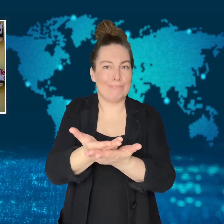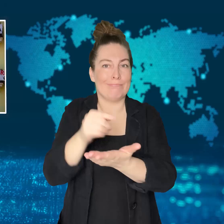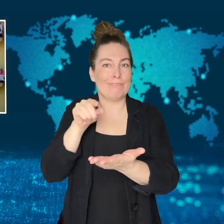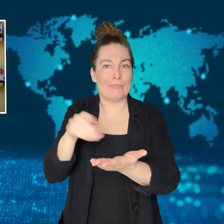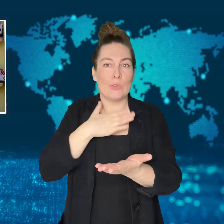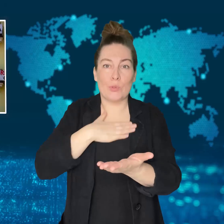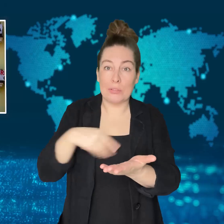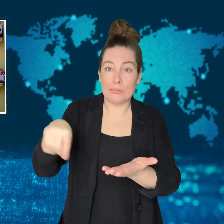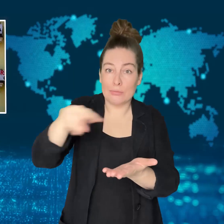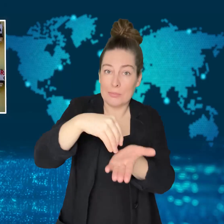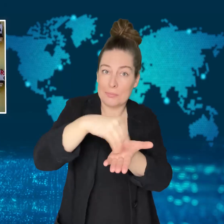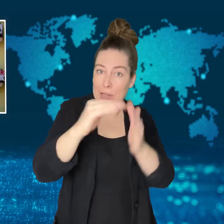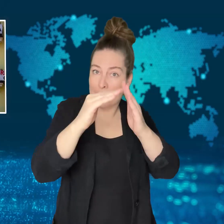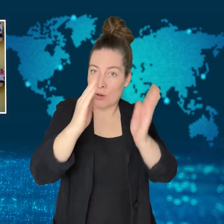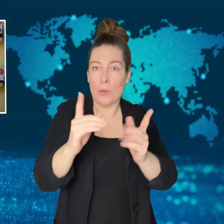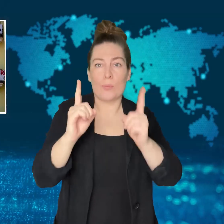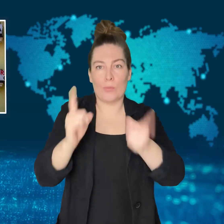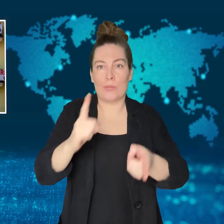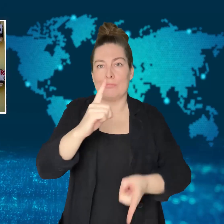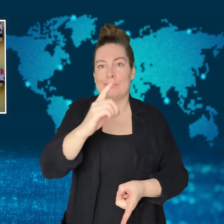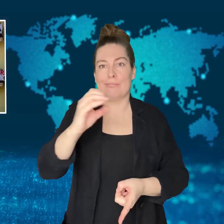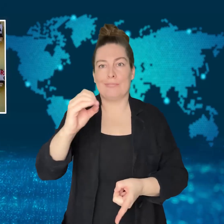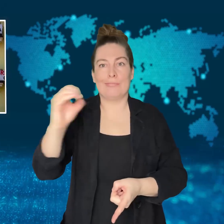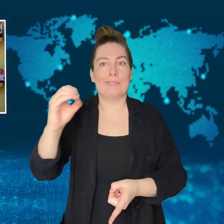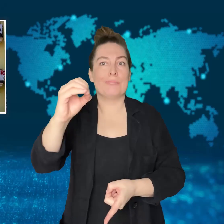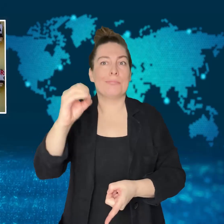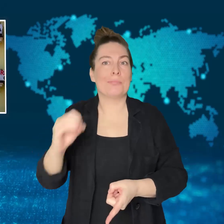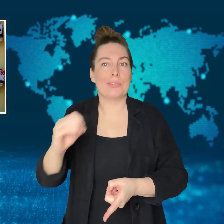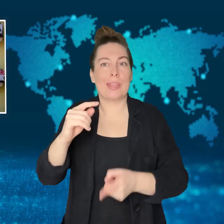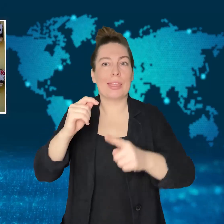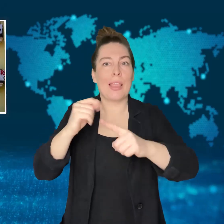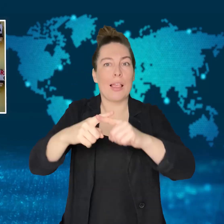up to 100% on properties bought by people who